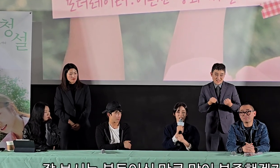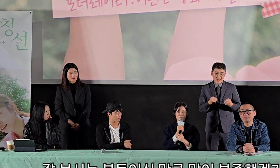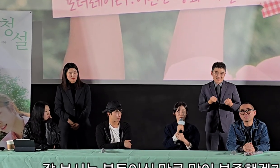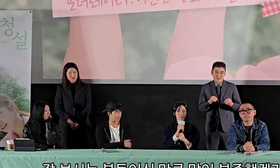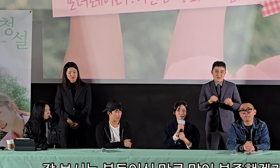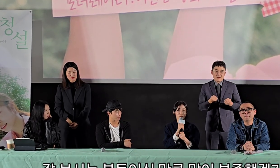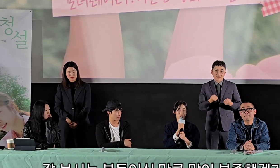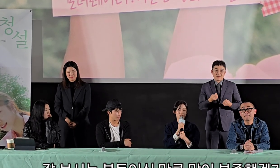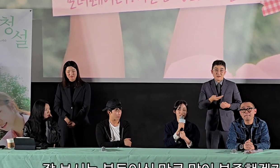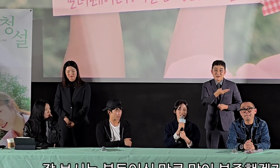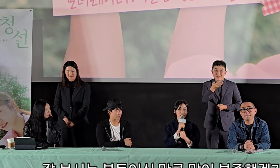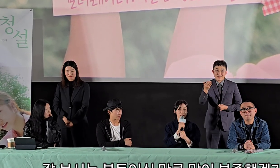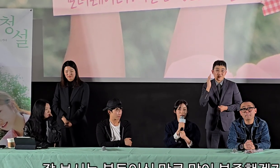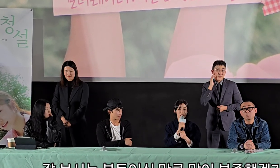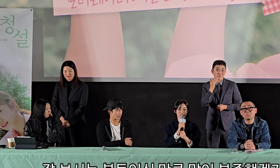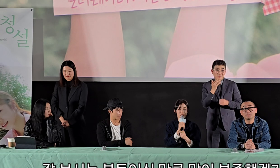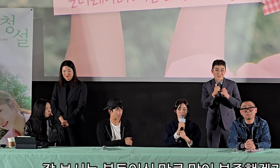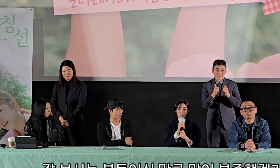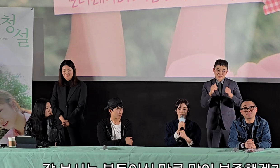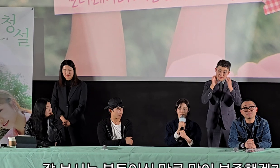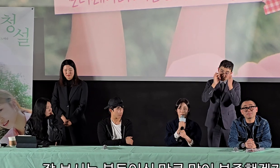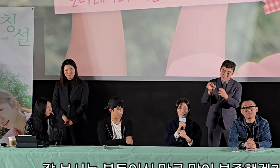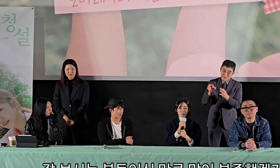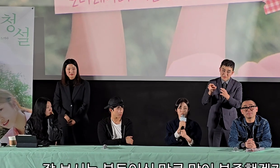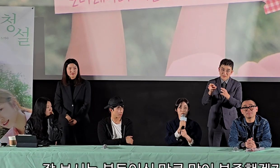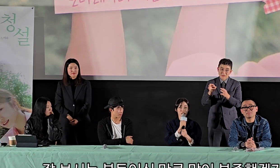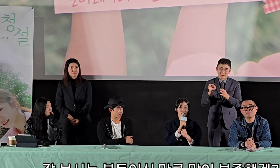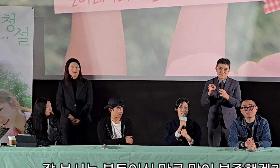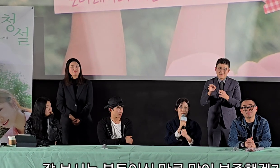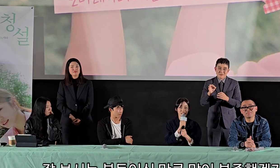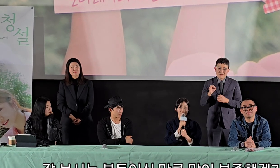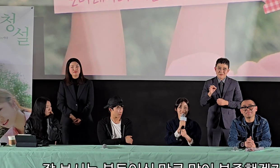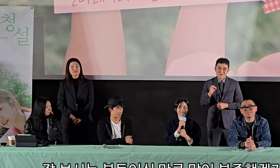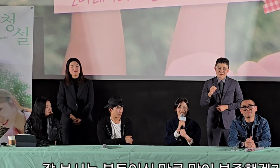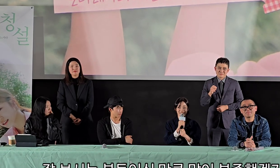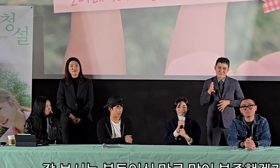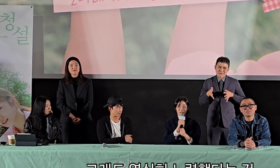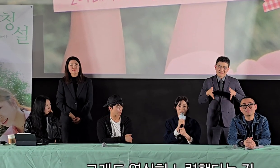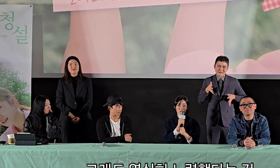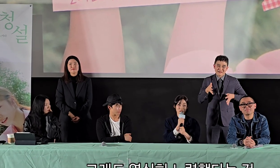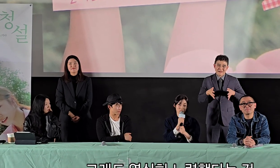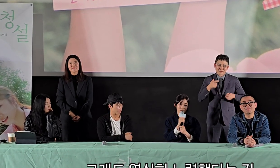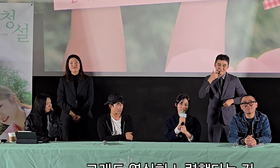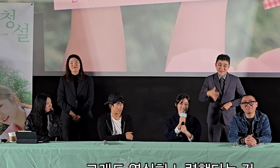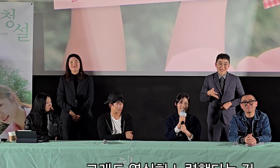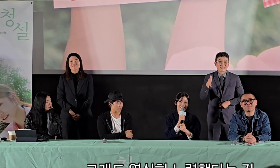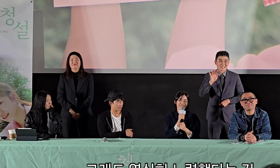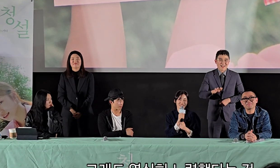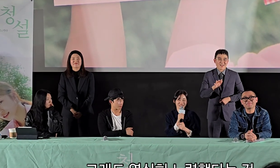we may have been lacking, but I hope you can recognize